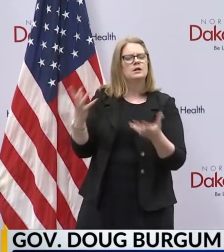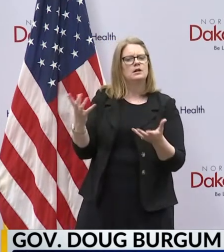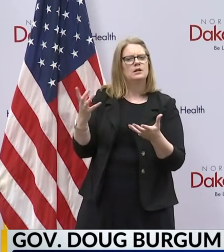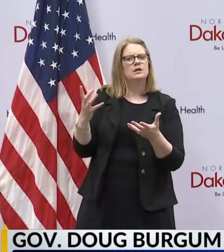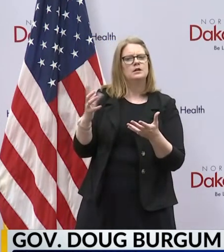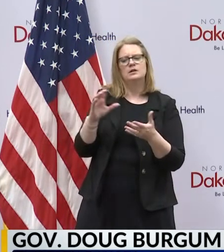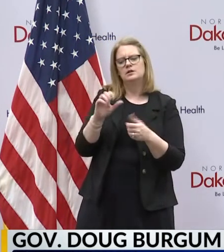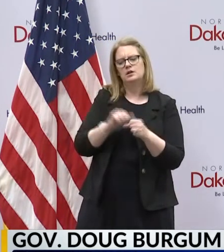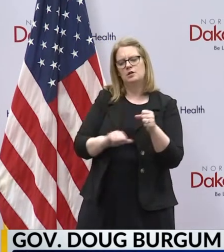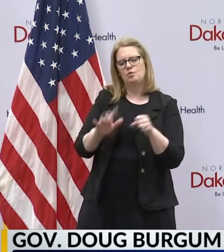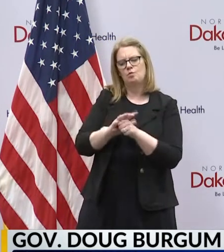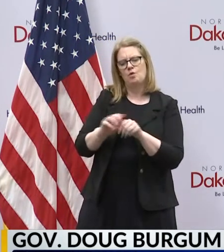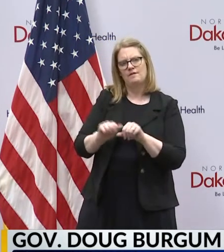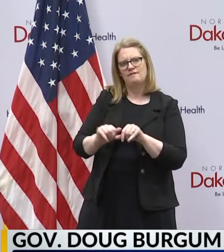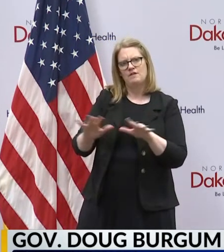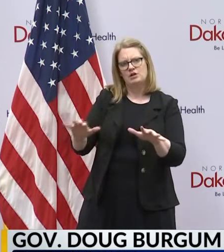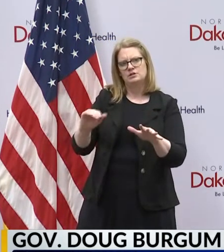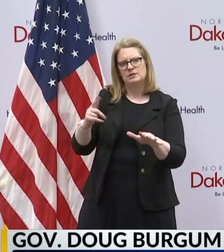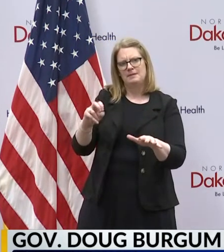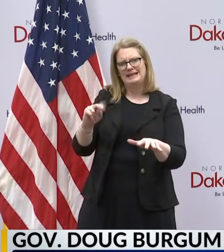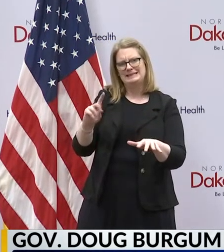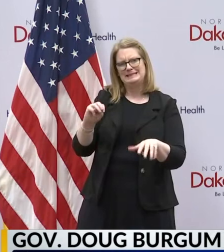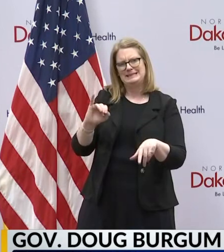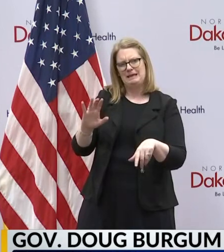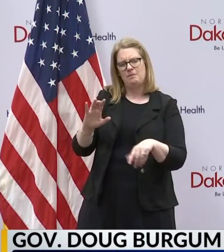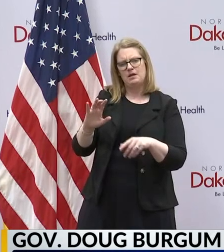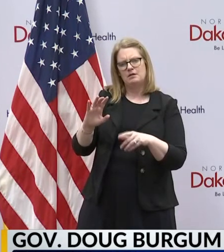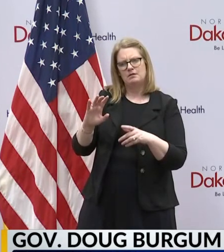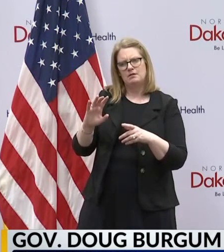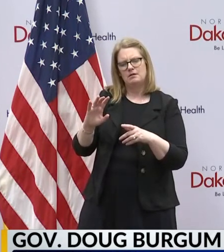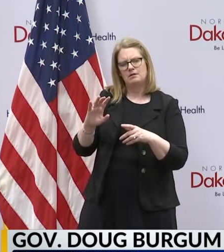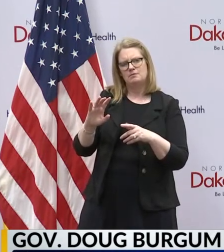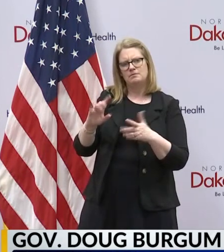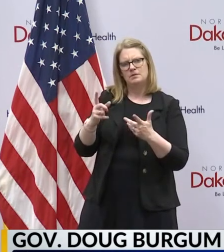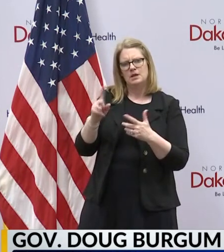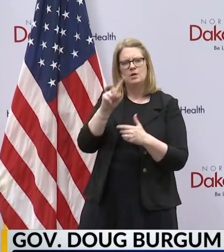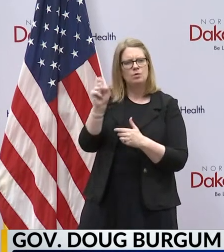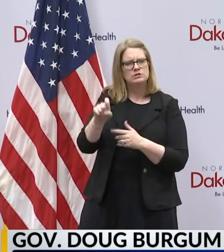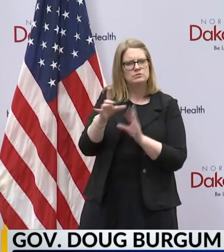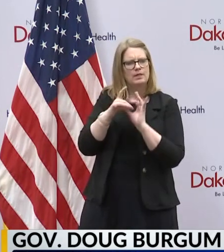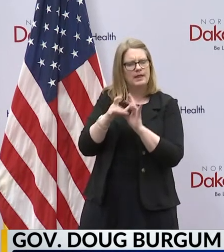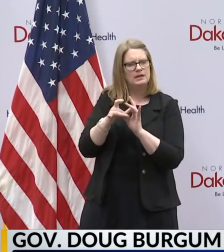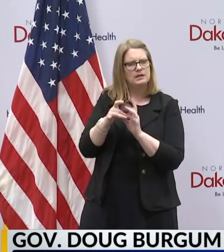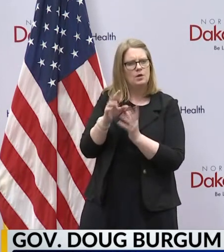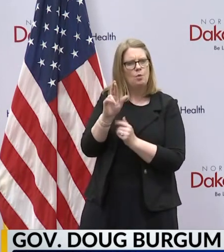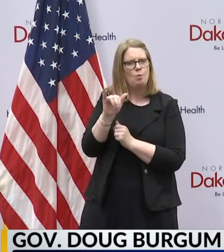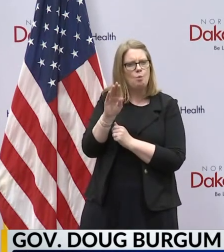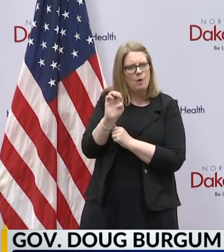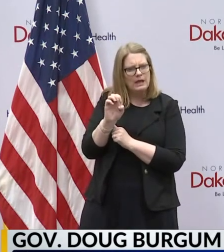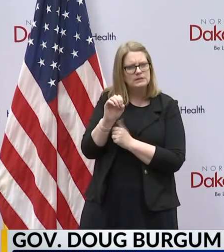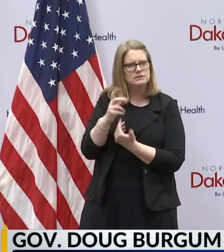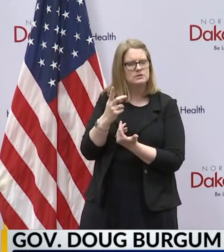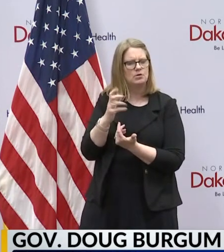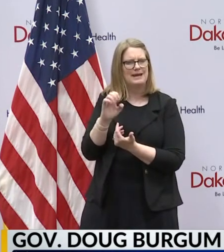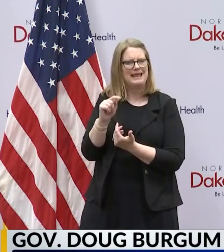NATIONALLY, THERE'S BEEN A LOT OF DISCUSSION ABOUT DATA RELATED TO THE CORONAVIRUS PANDEMIC WHEN